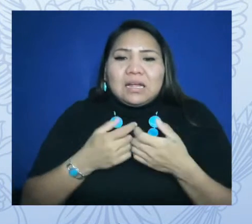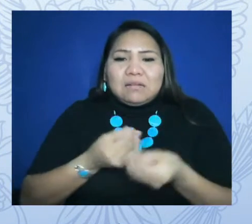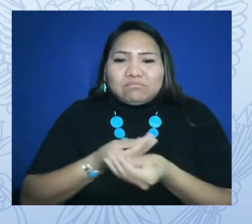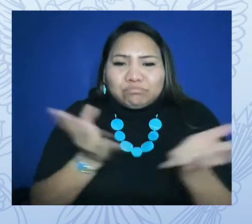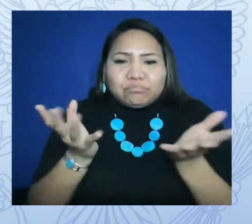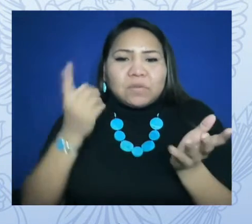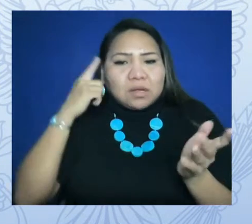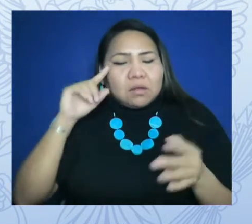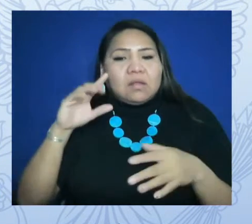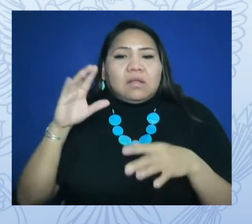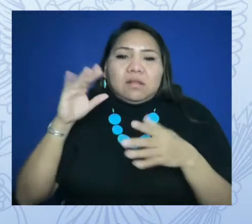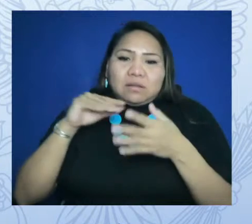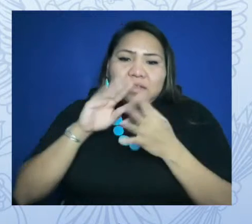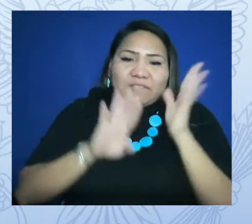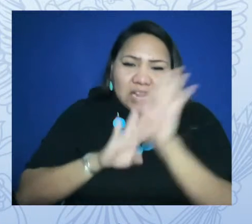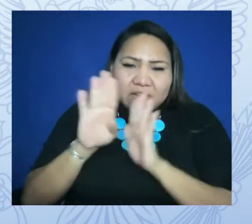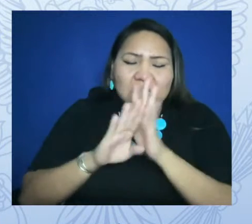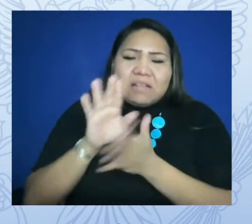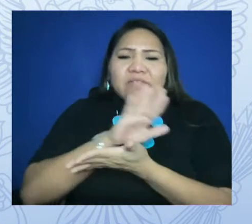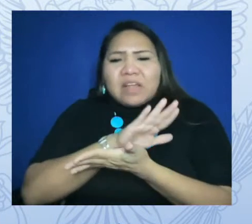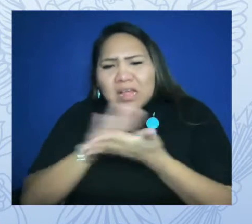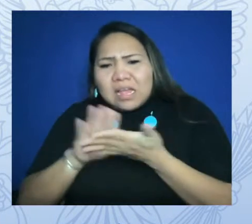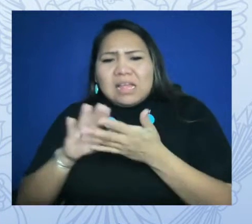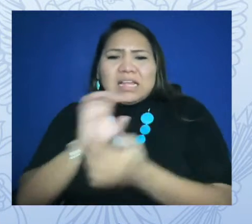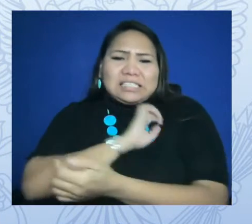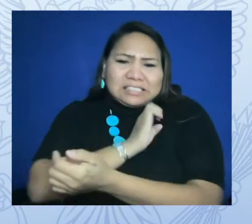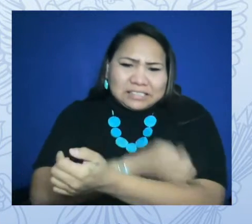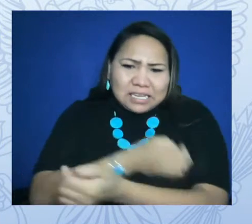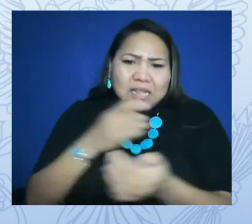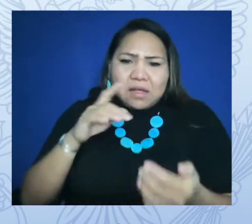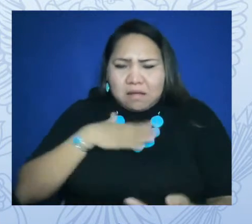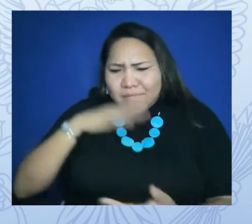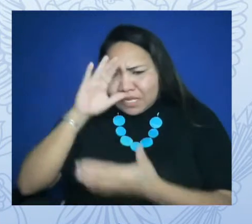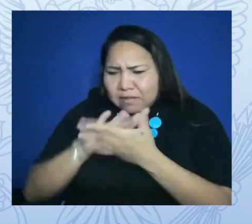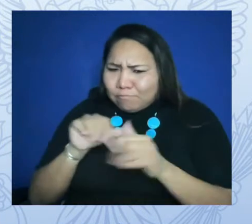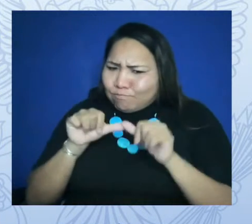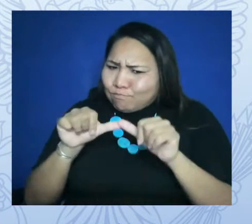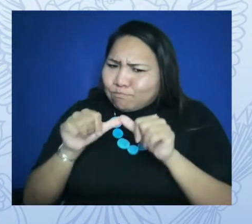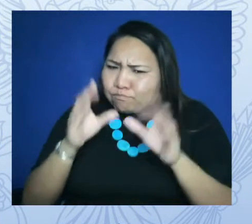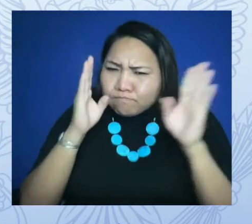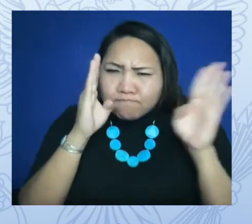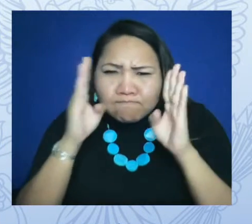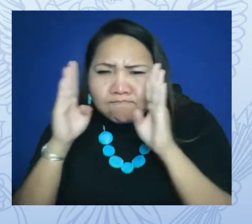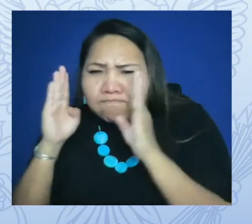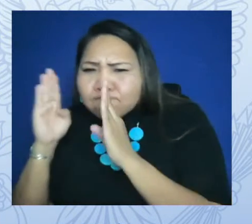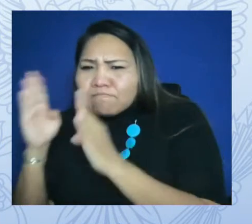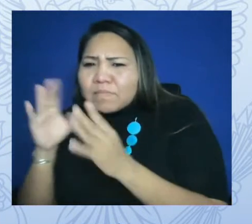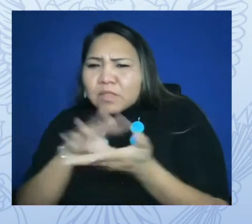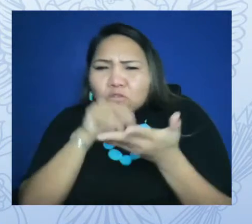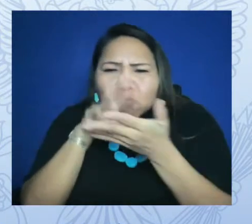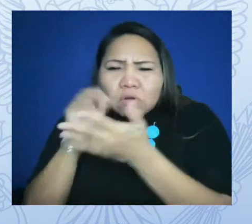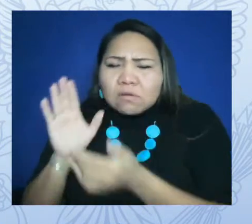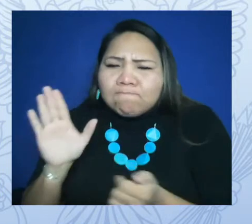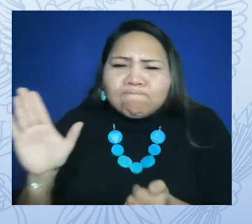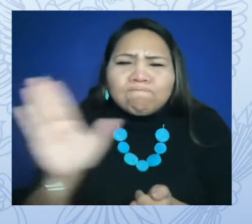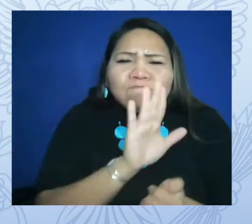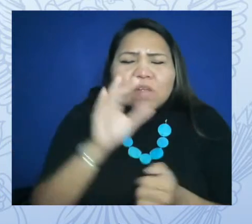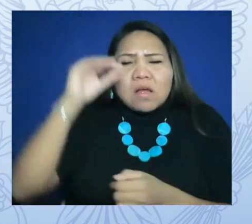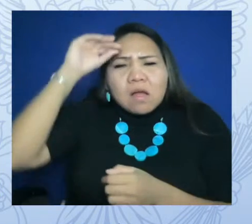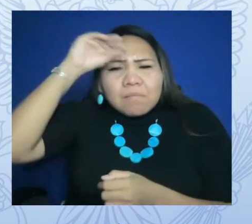My husband continues to listen and to learn from your voices and more importantly, to act.